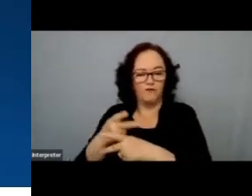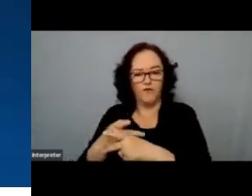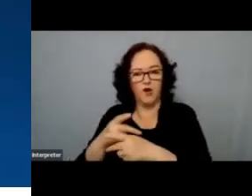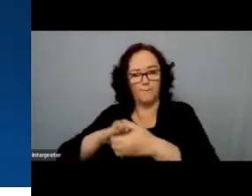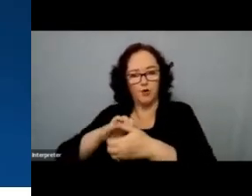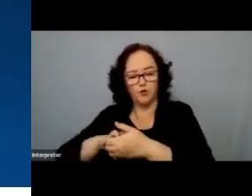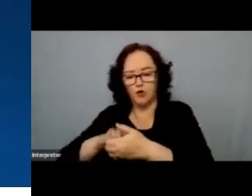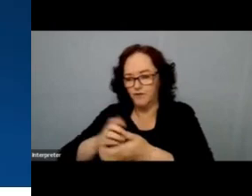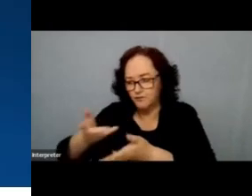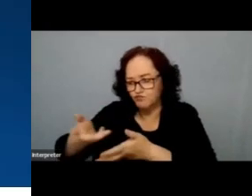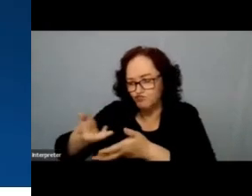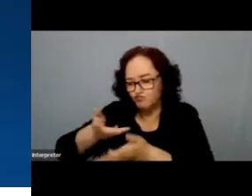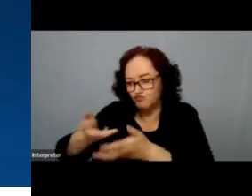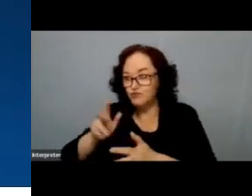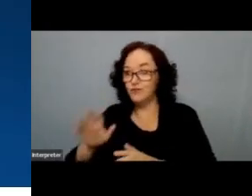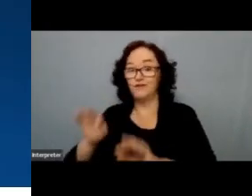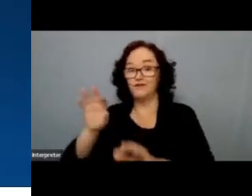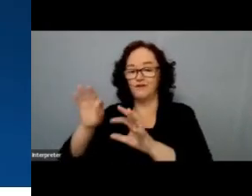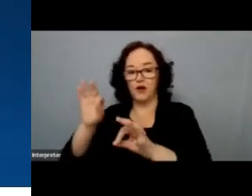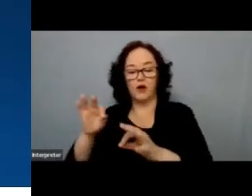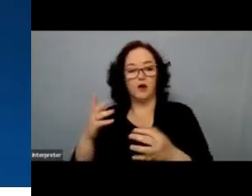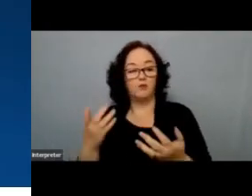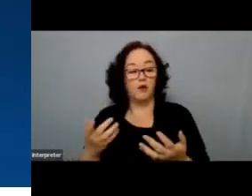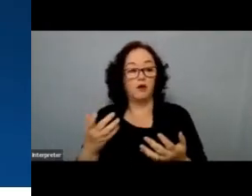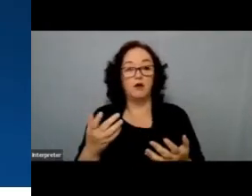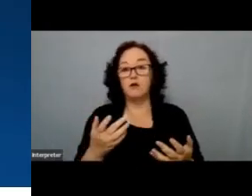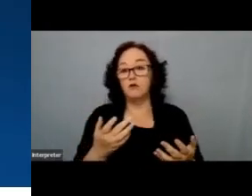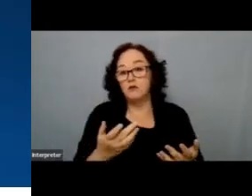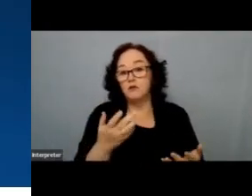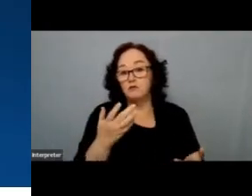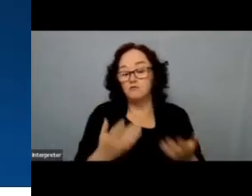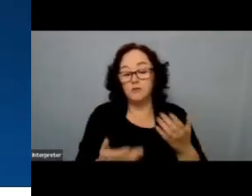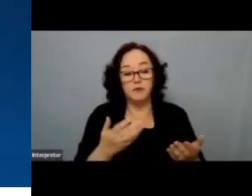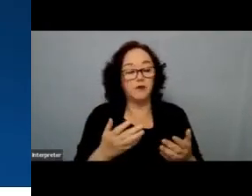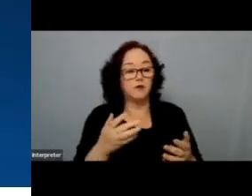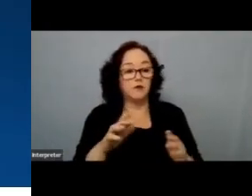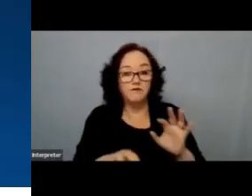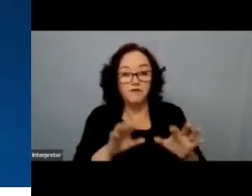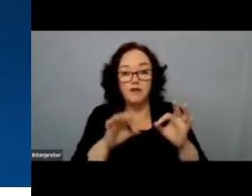treatment, success with any sort of conditions that are included